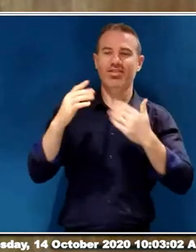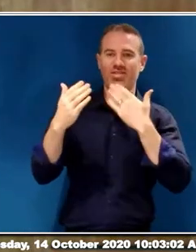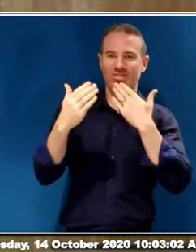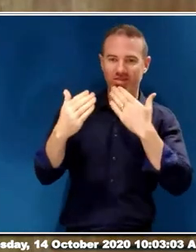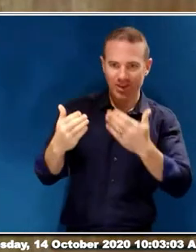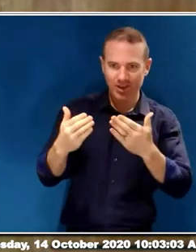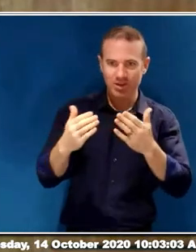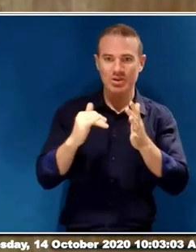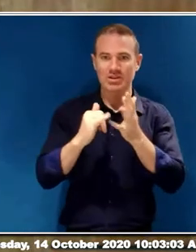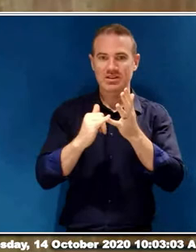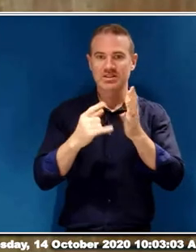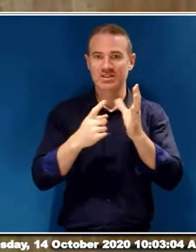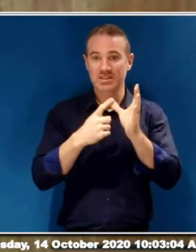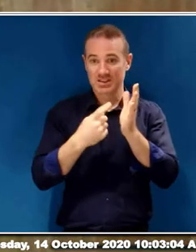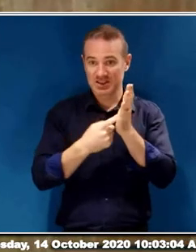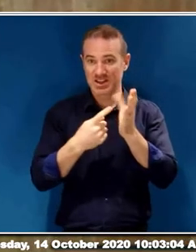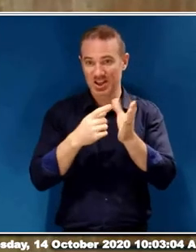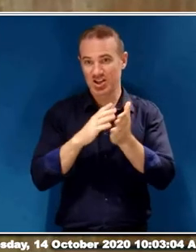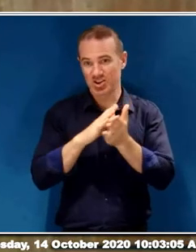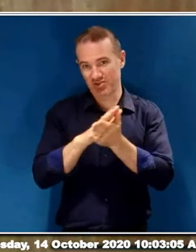Thank you for attending today and giving evidence.